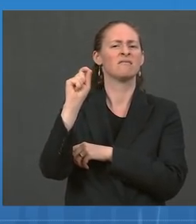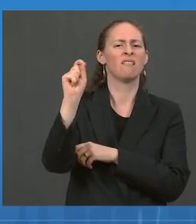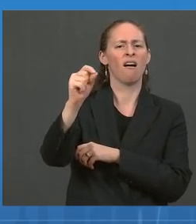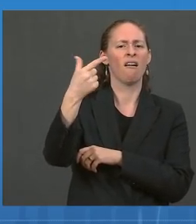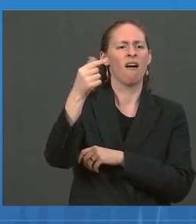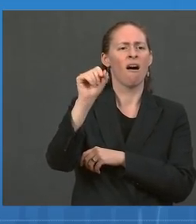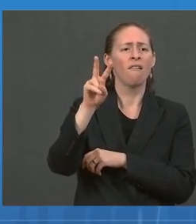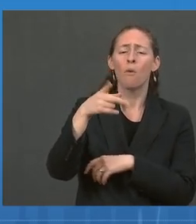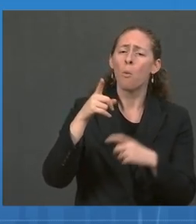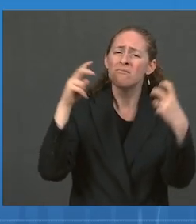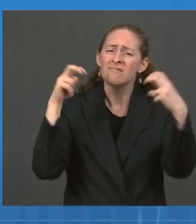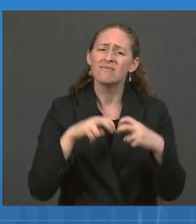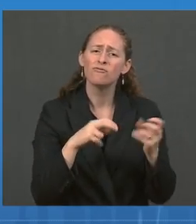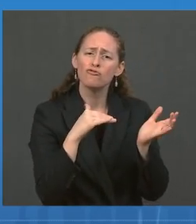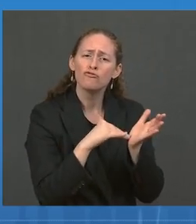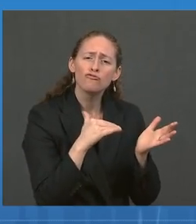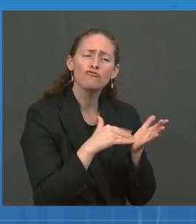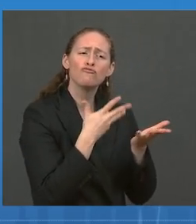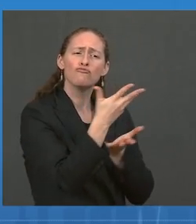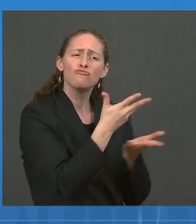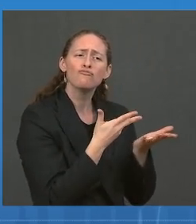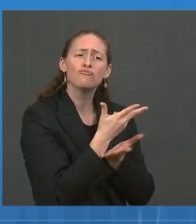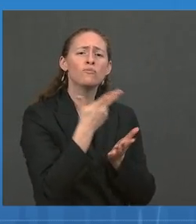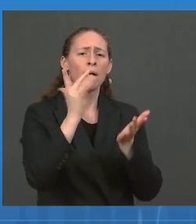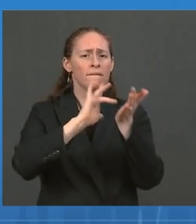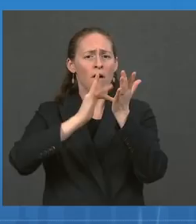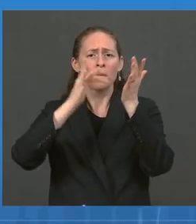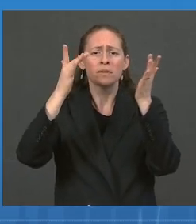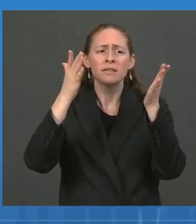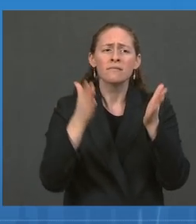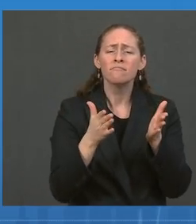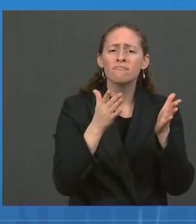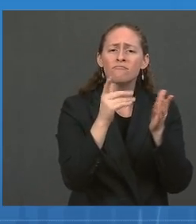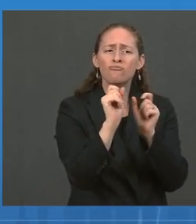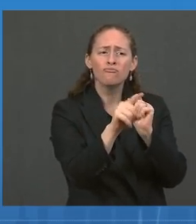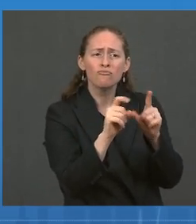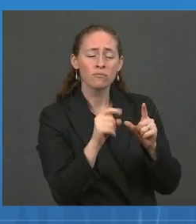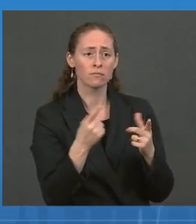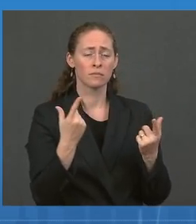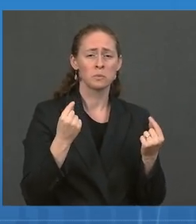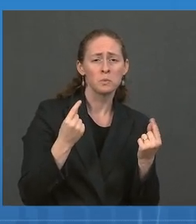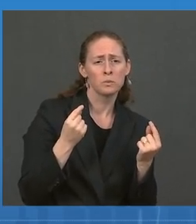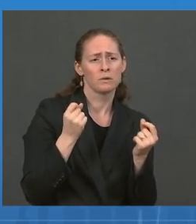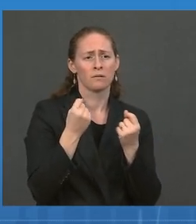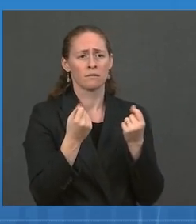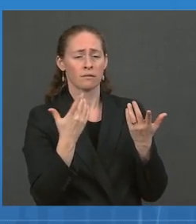or health professional about your current risk for COVID-19, the benefit of a vaccine booster dose,